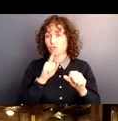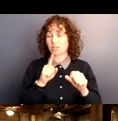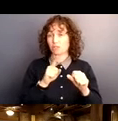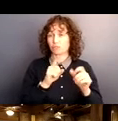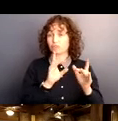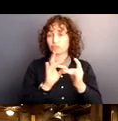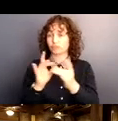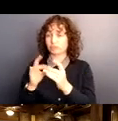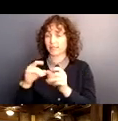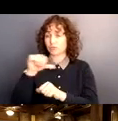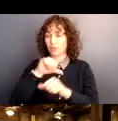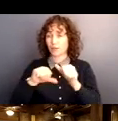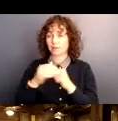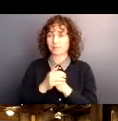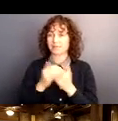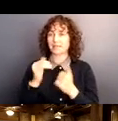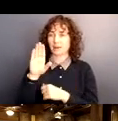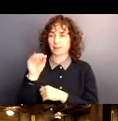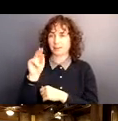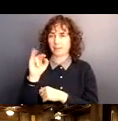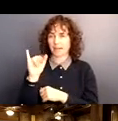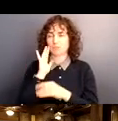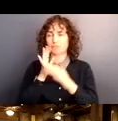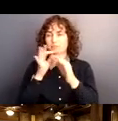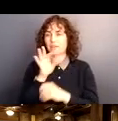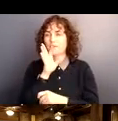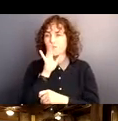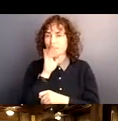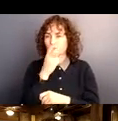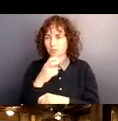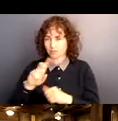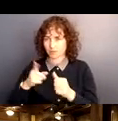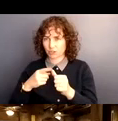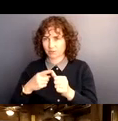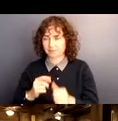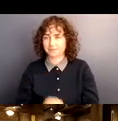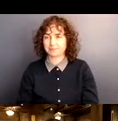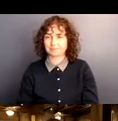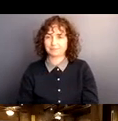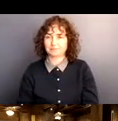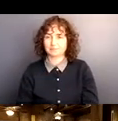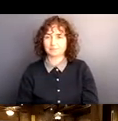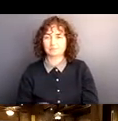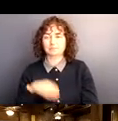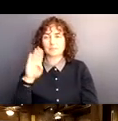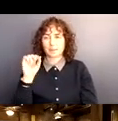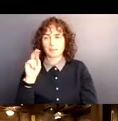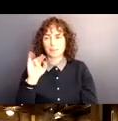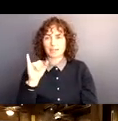So now Bonny will walk us through the verbal transitions first. As we come to a close, we'd like to thank you